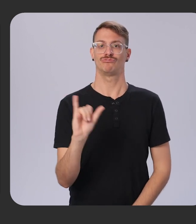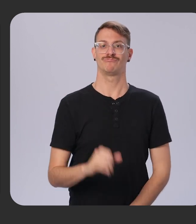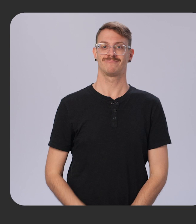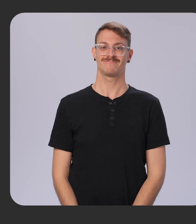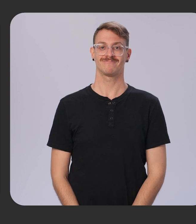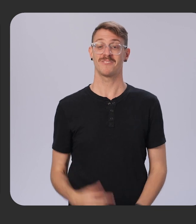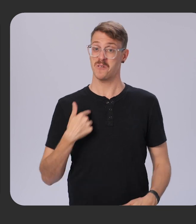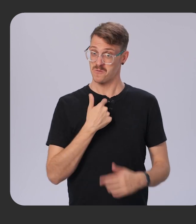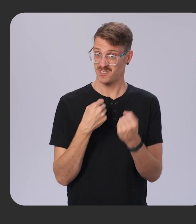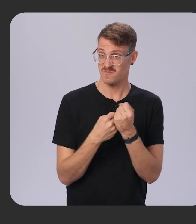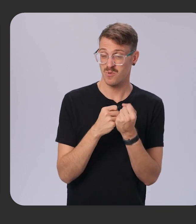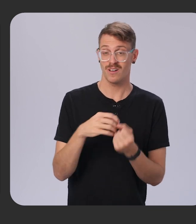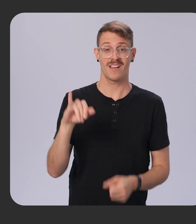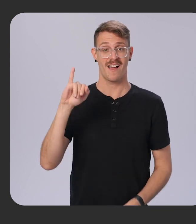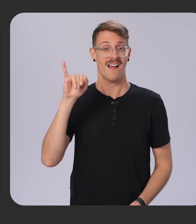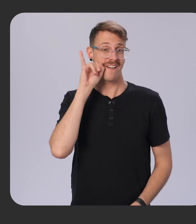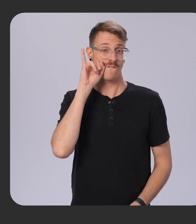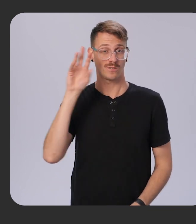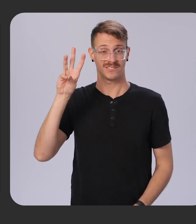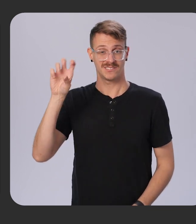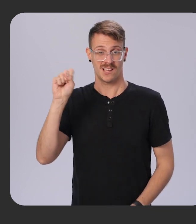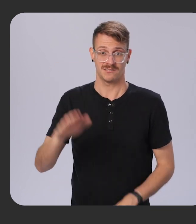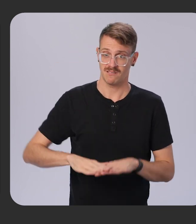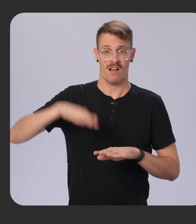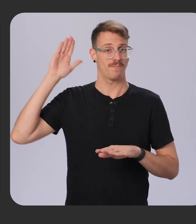We support the iPhone 6s and up.